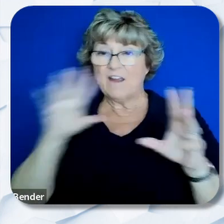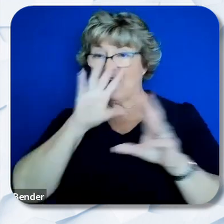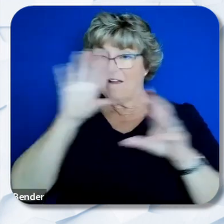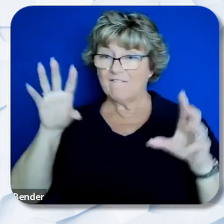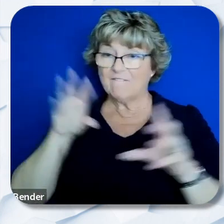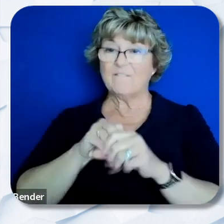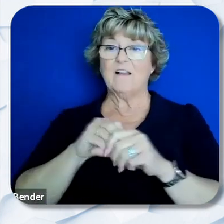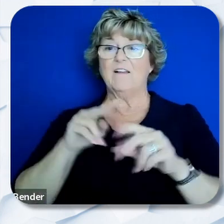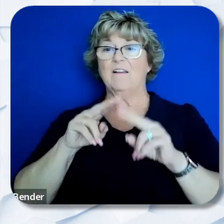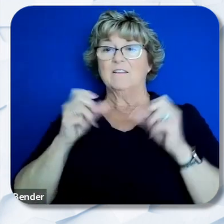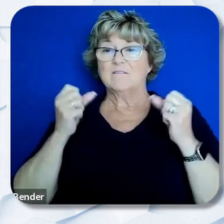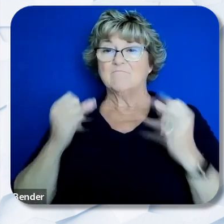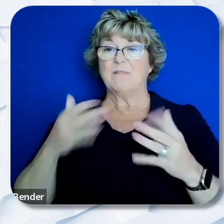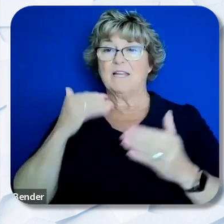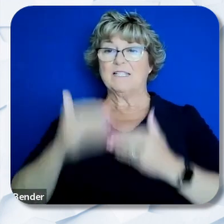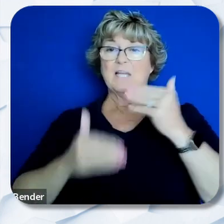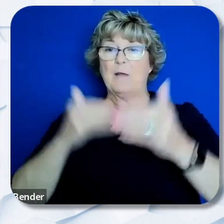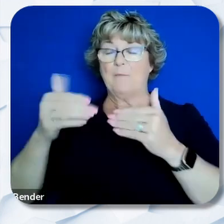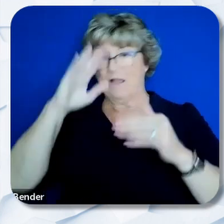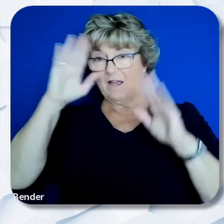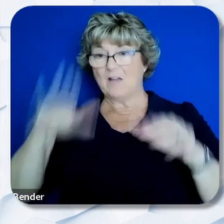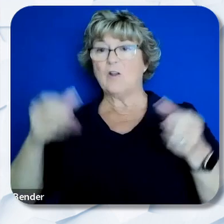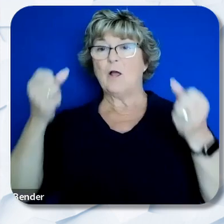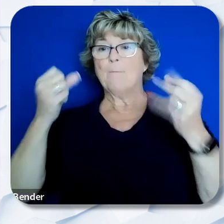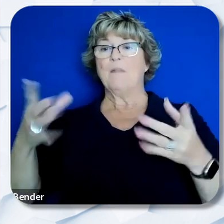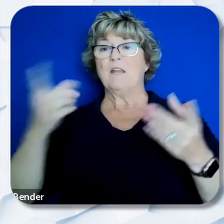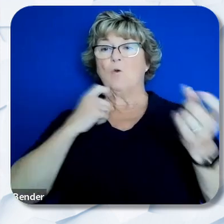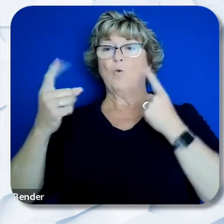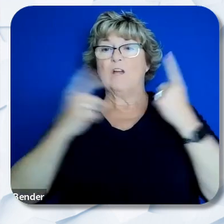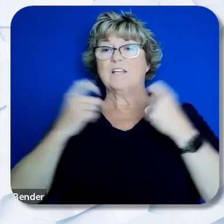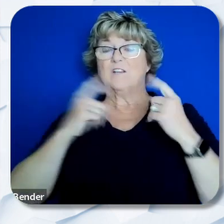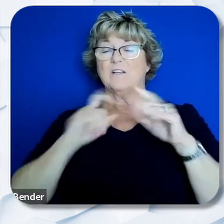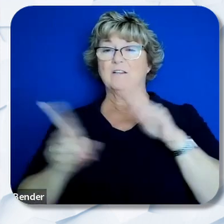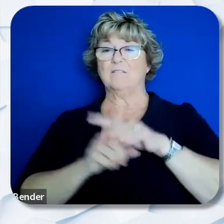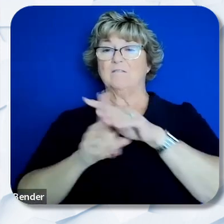many steps. And so I know there's tons of questions coming up and being answered, and